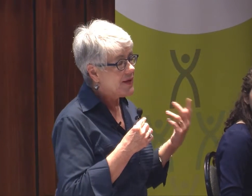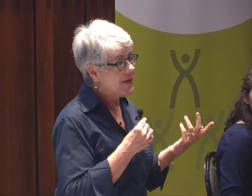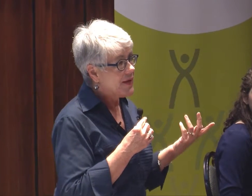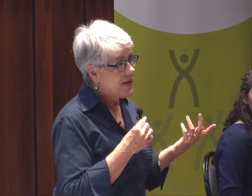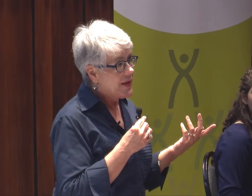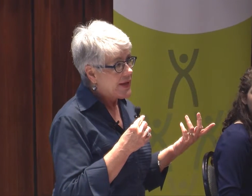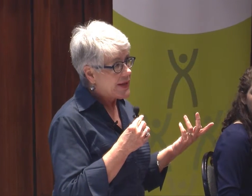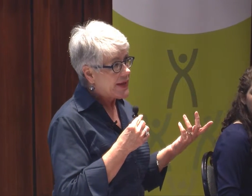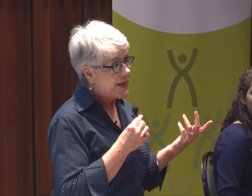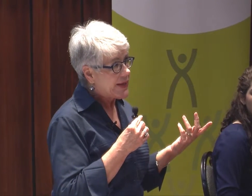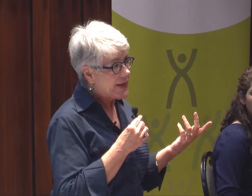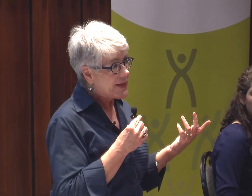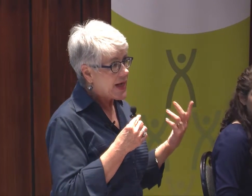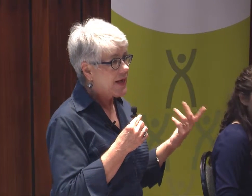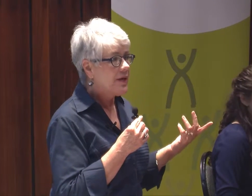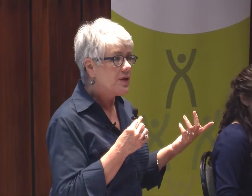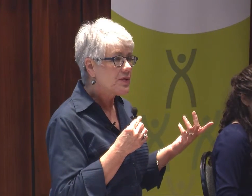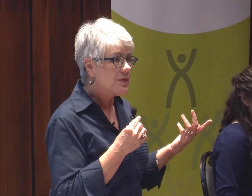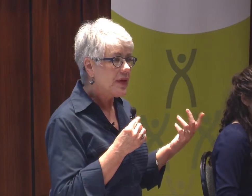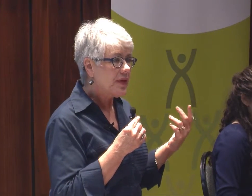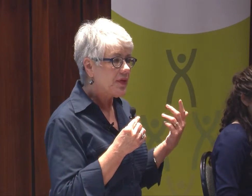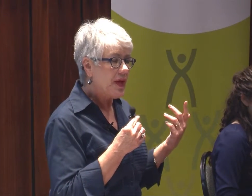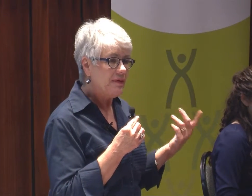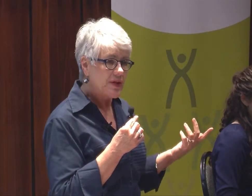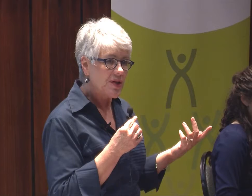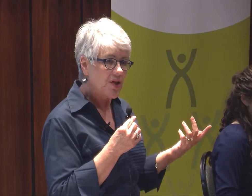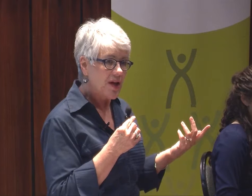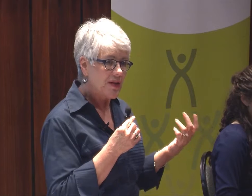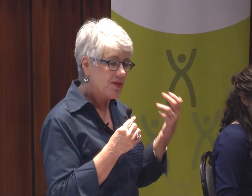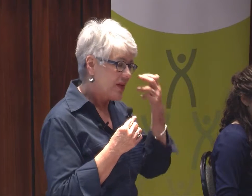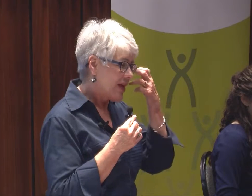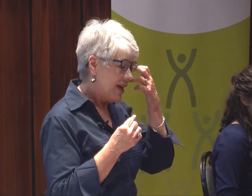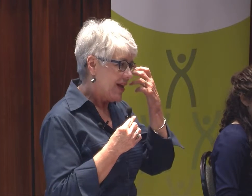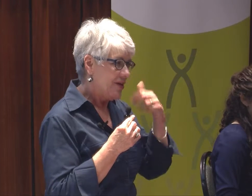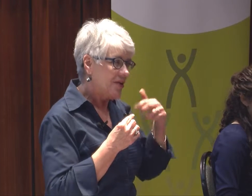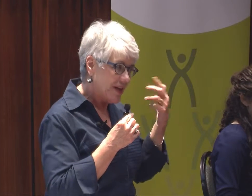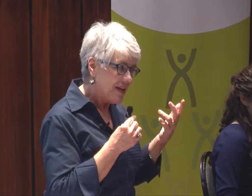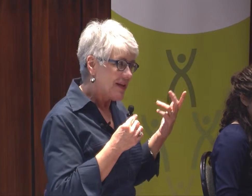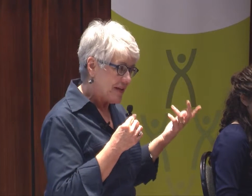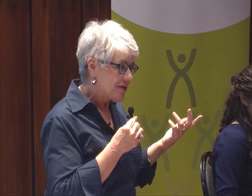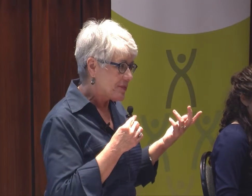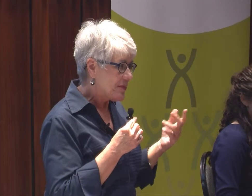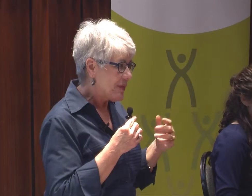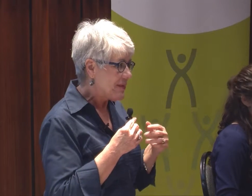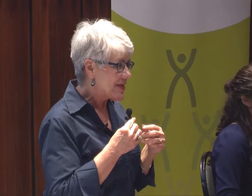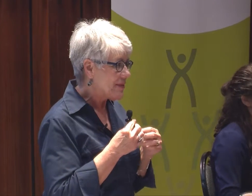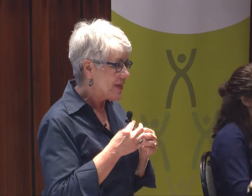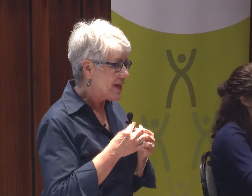diagnosed with a vision loss, and you're thinking there's maybe something else